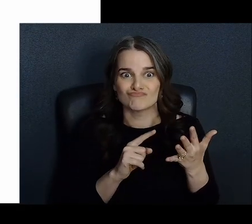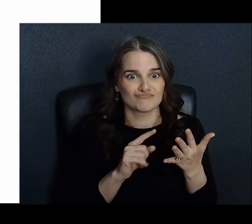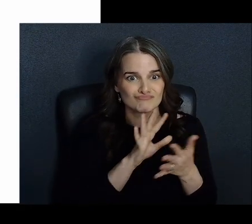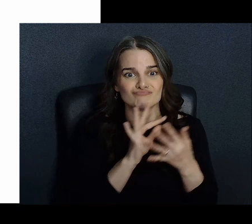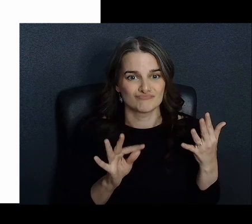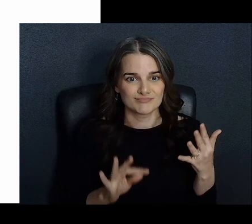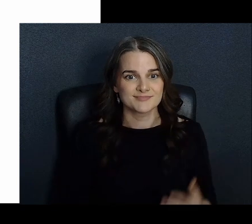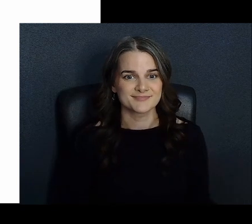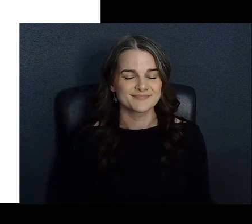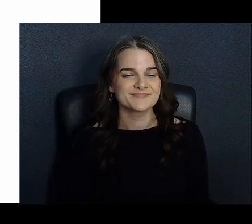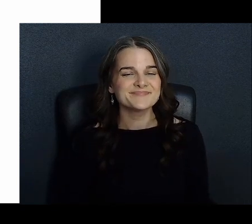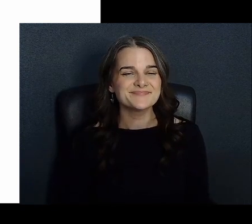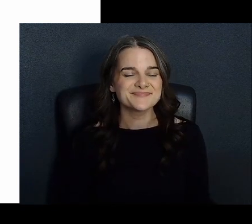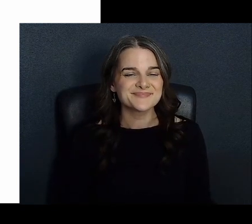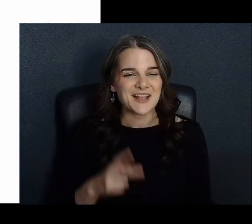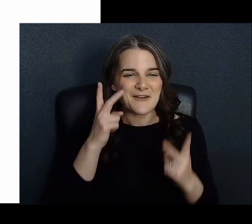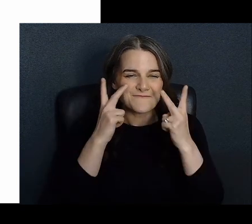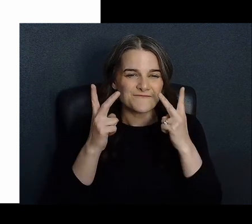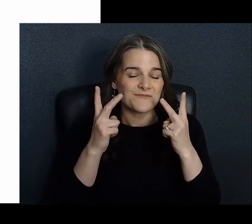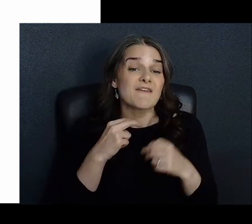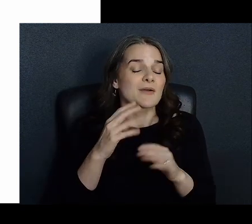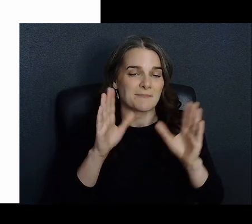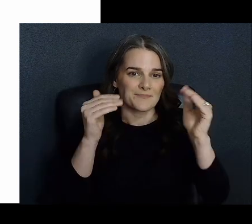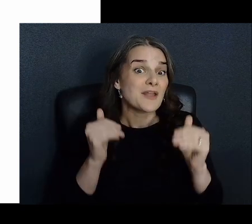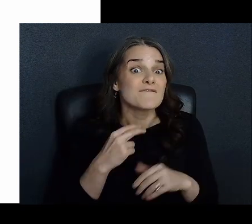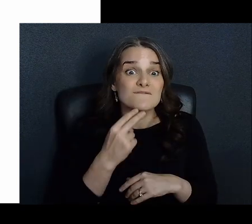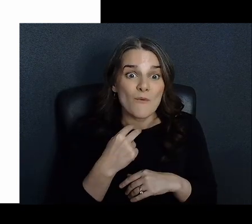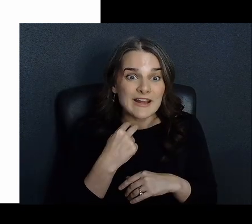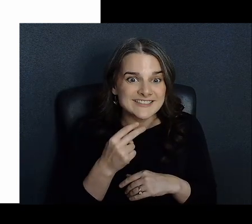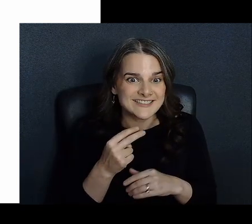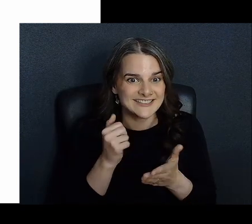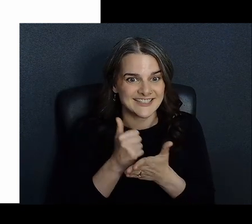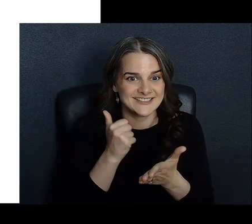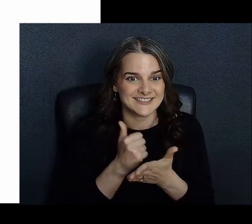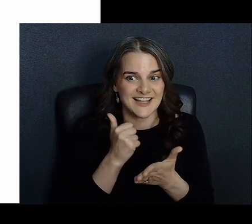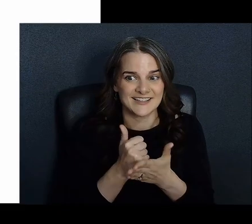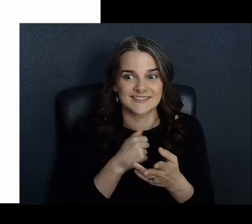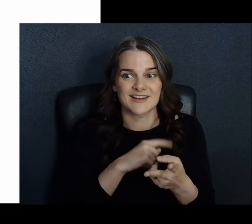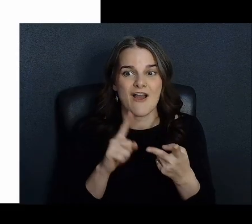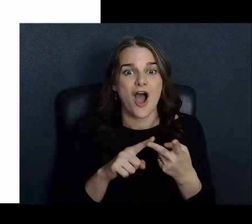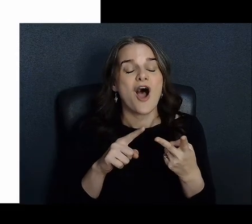Voice assistance and artificial assistance. Now we're getting into some of the hotter topics of voice assistants.